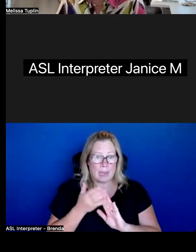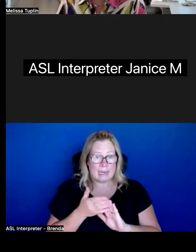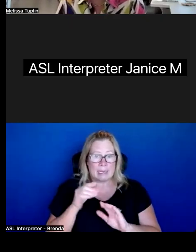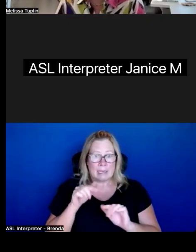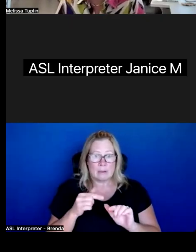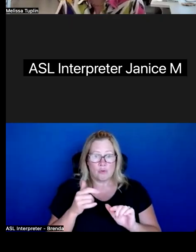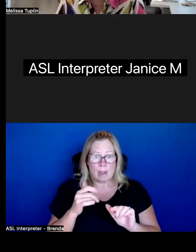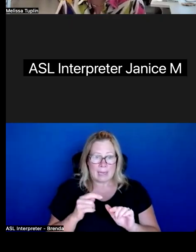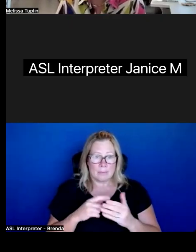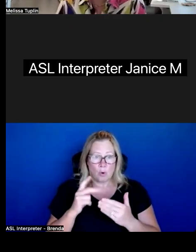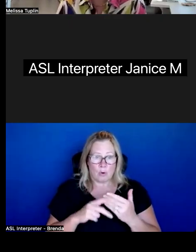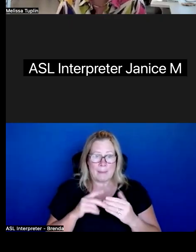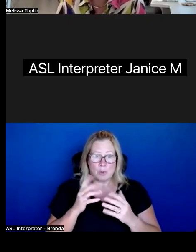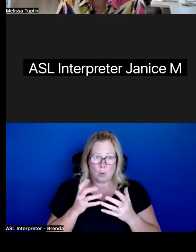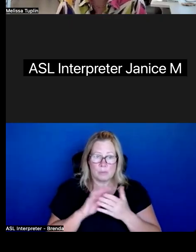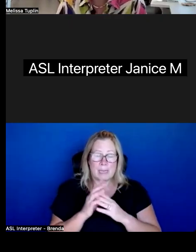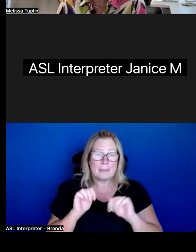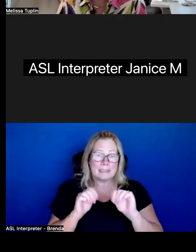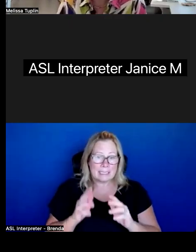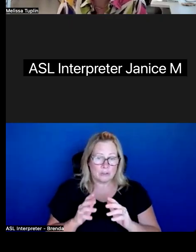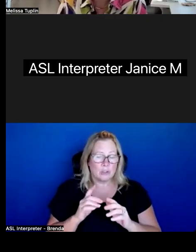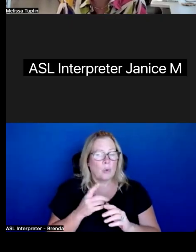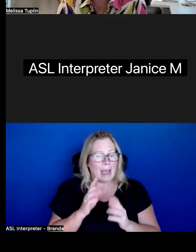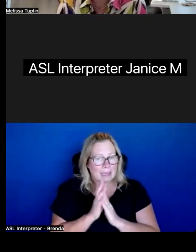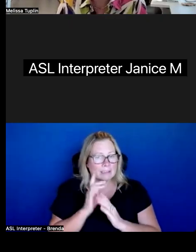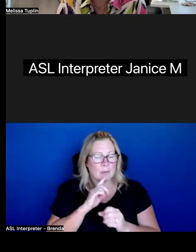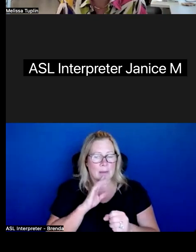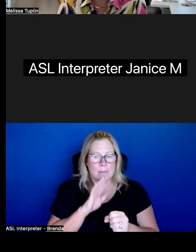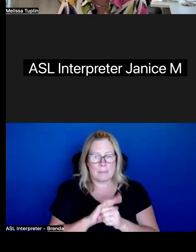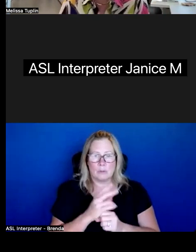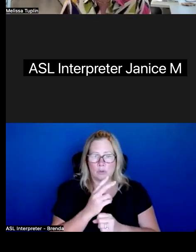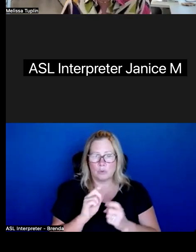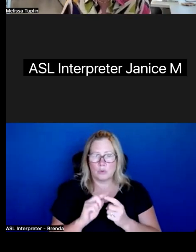two- or three-year term, so bear that in mind. You will not assess your own organization,